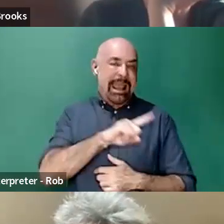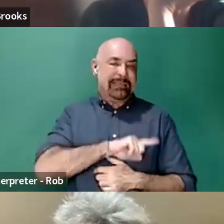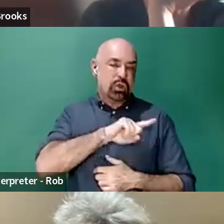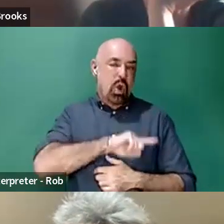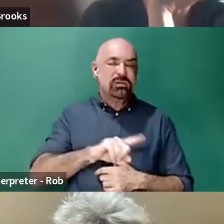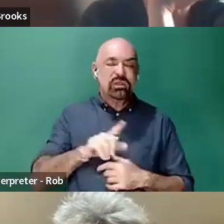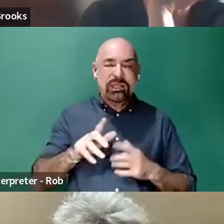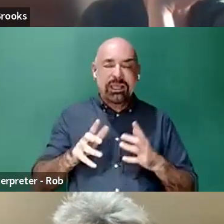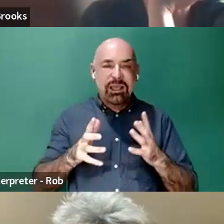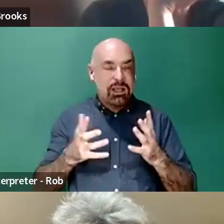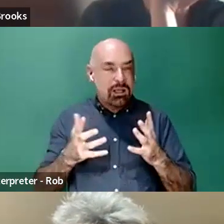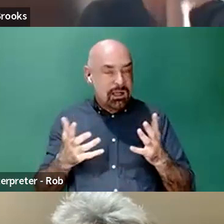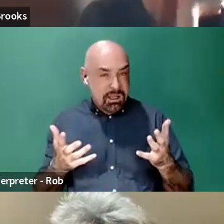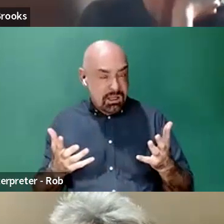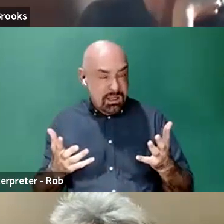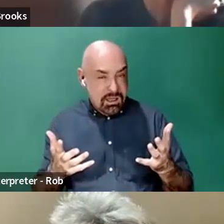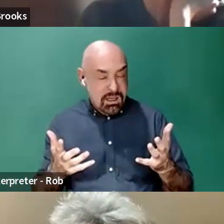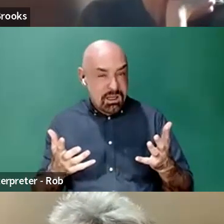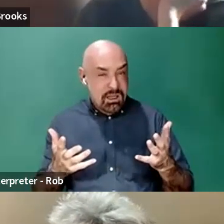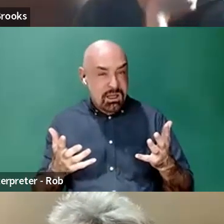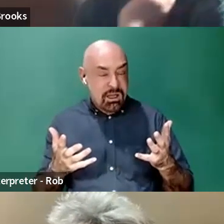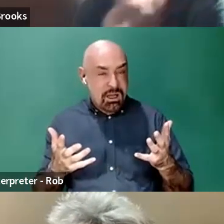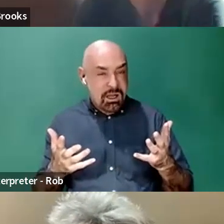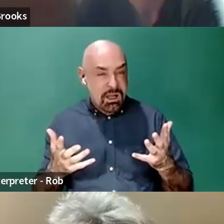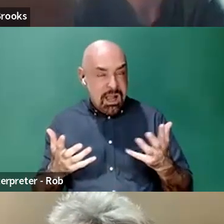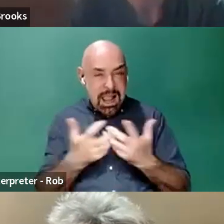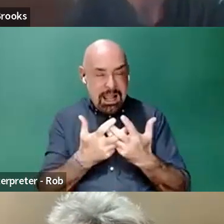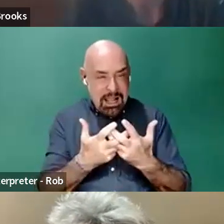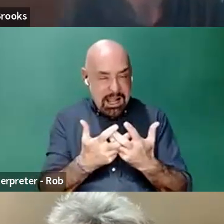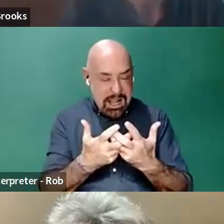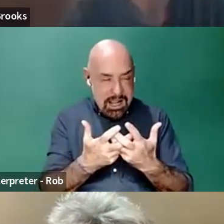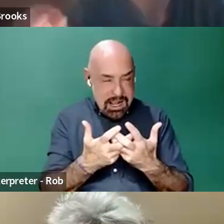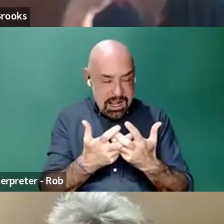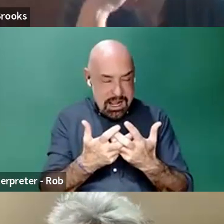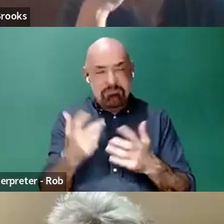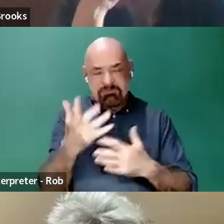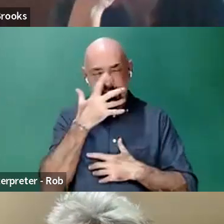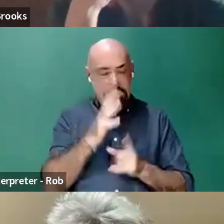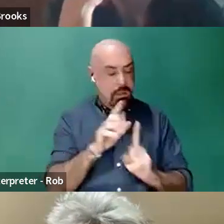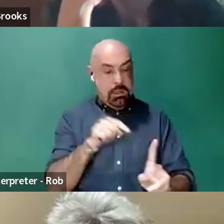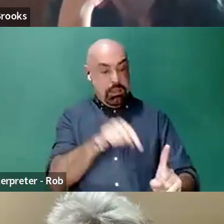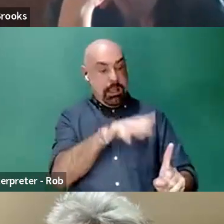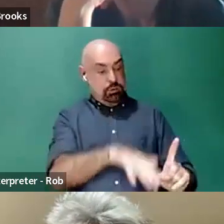Is it a matter of people getting in contact with you to say, "I have a child with this aetiology I can't find much, can you help?"